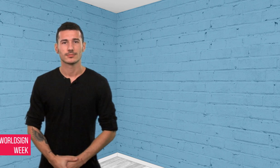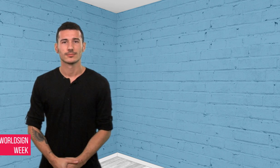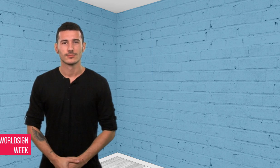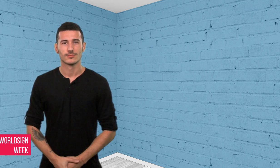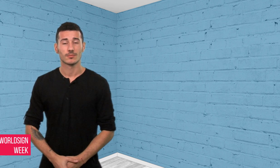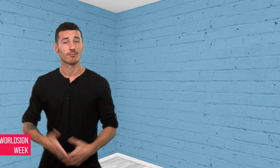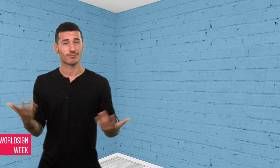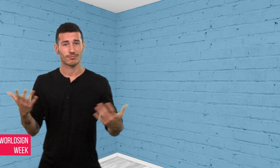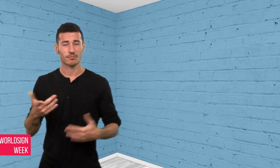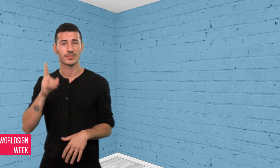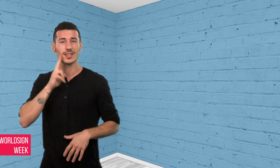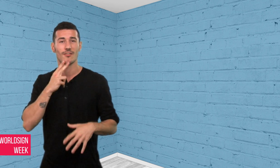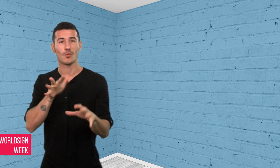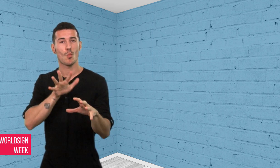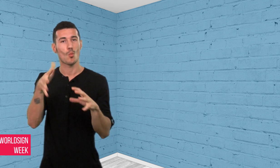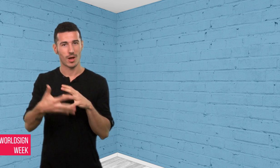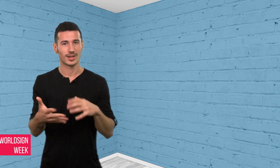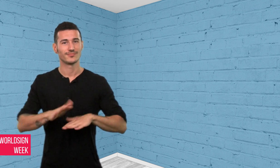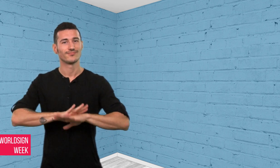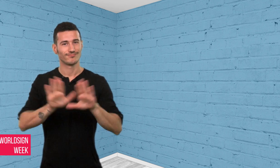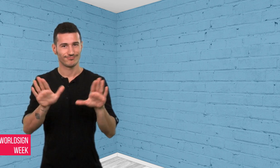That’s it for DeafWire!